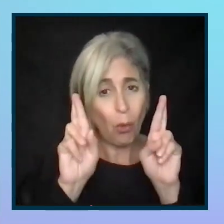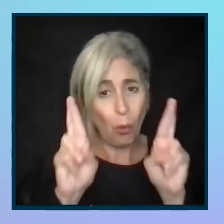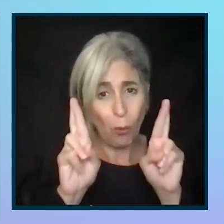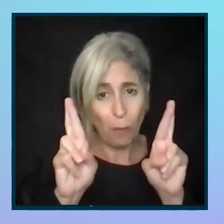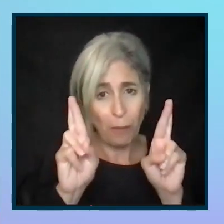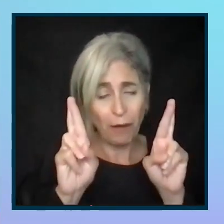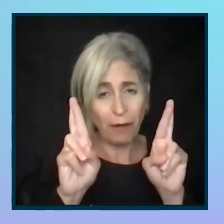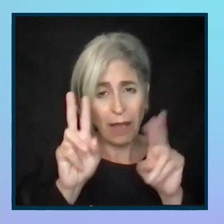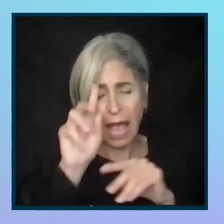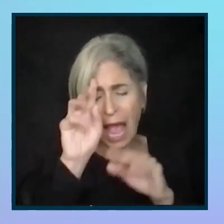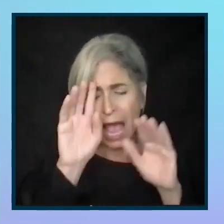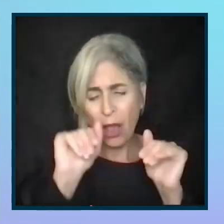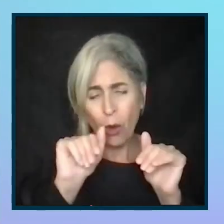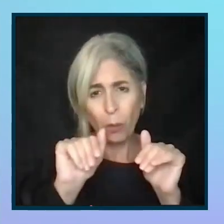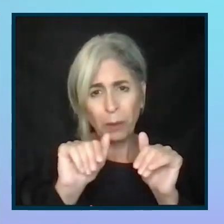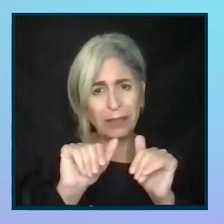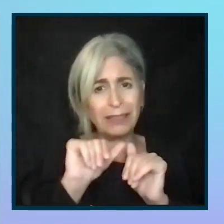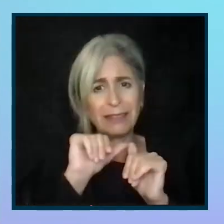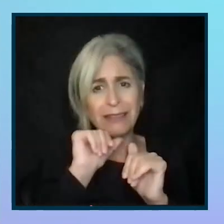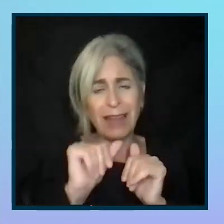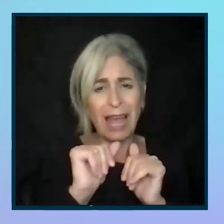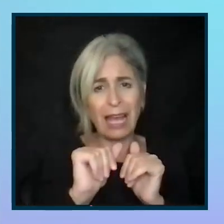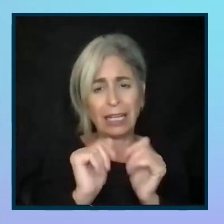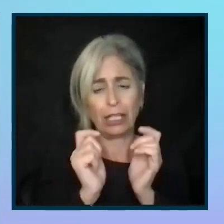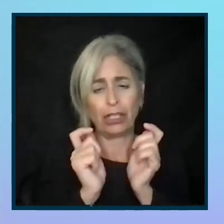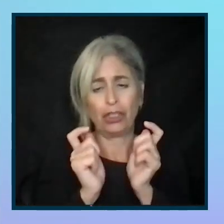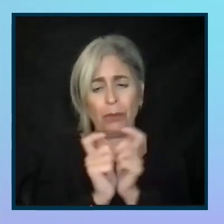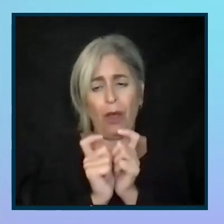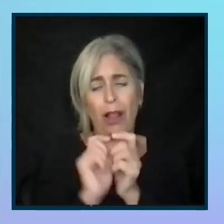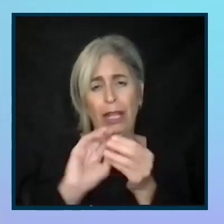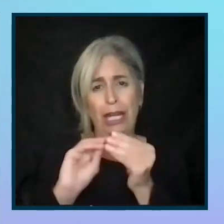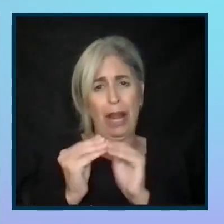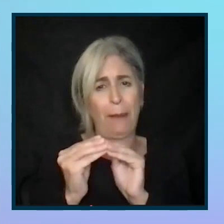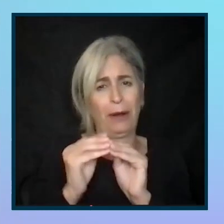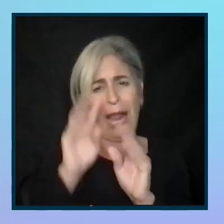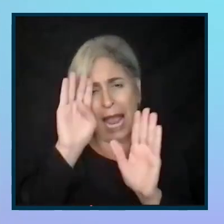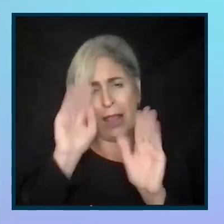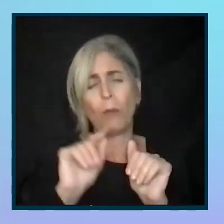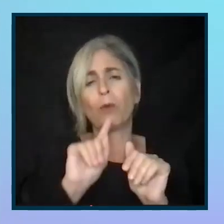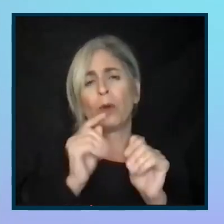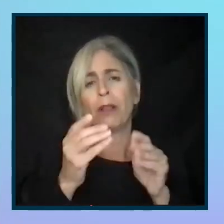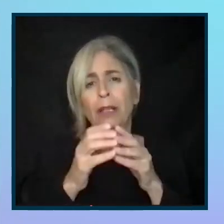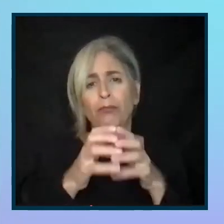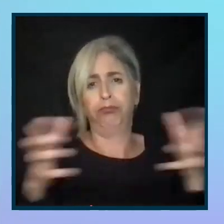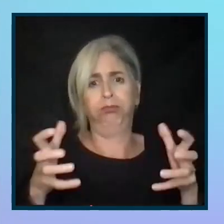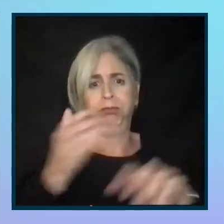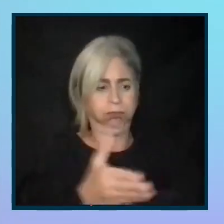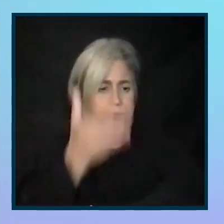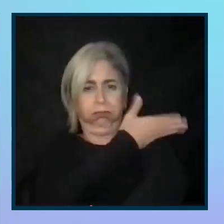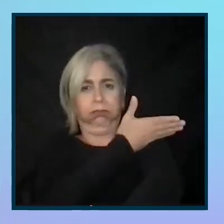I hope that it ends up not being a small minority. Like I hope that we actually get better, but we'll see.